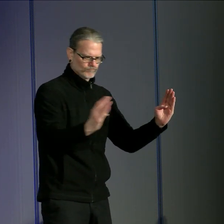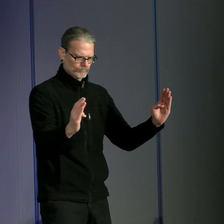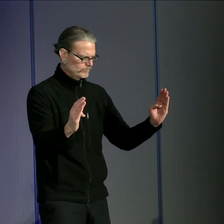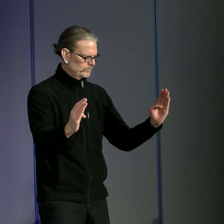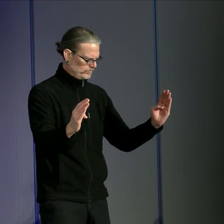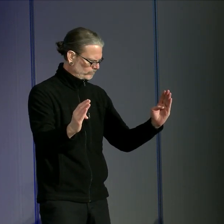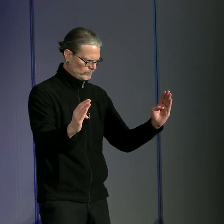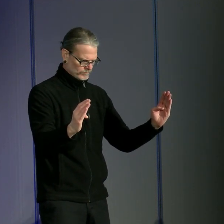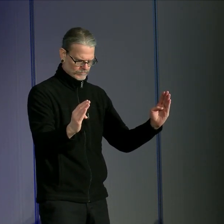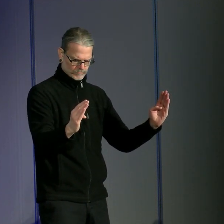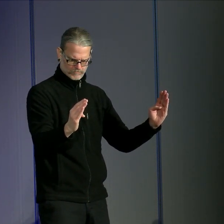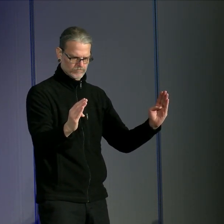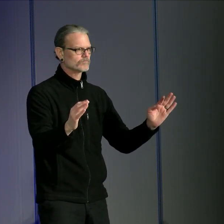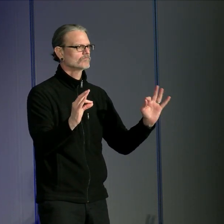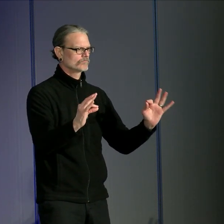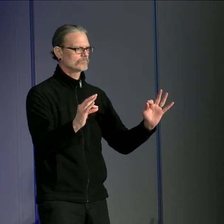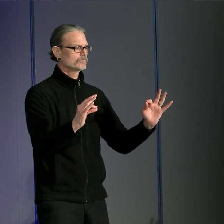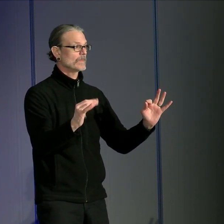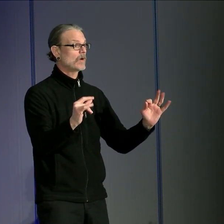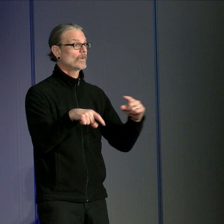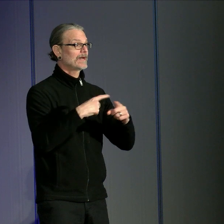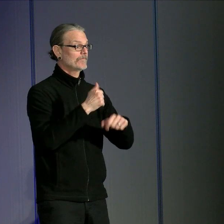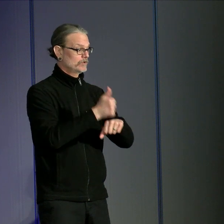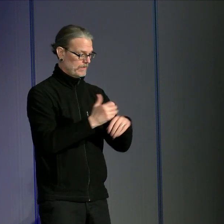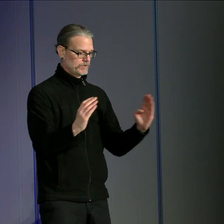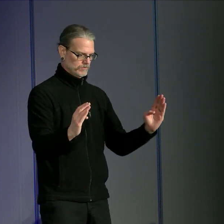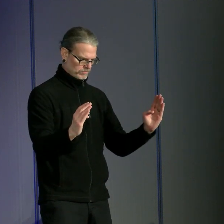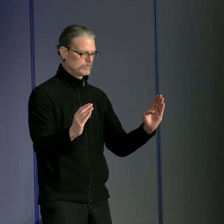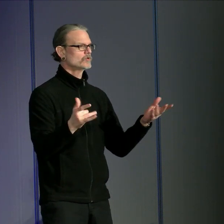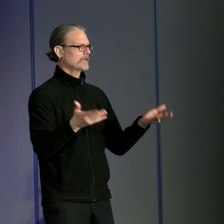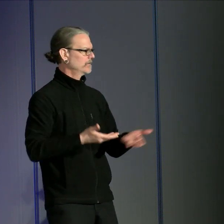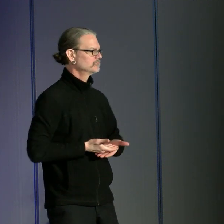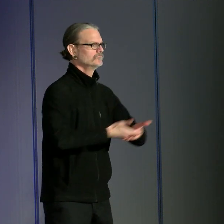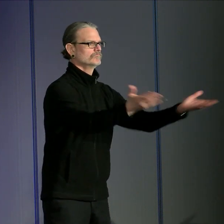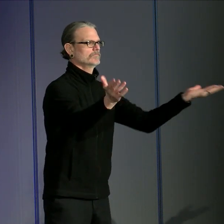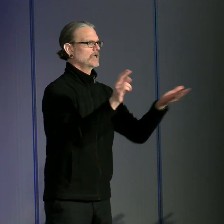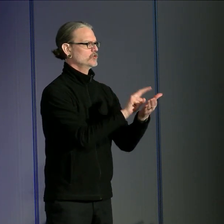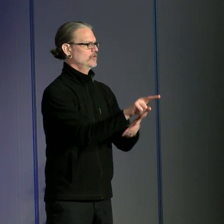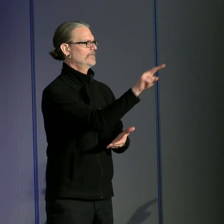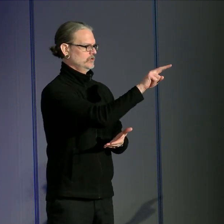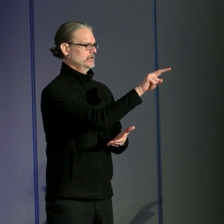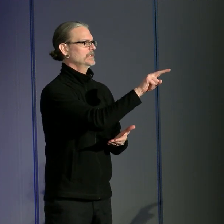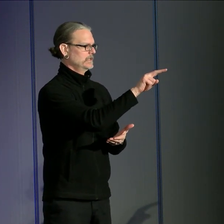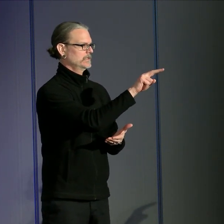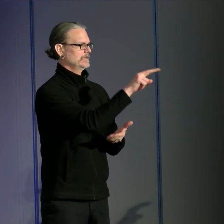But once you establish that, you can roll that out across the University and really see whether the work is progressing.